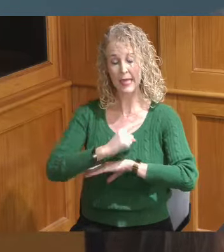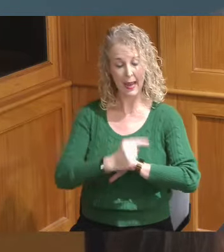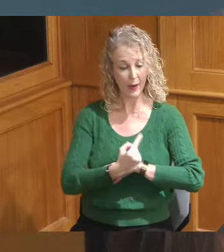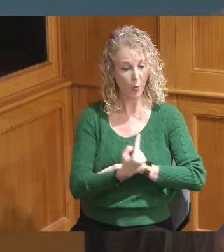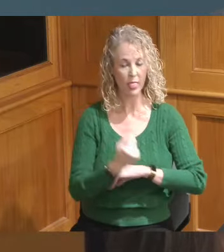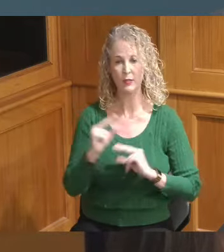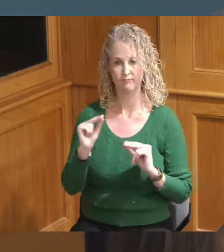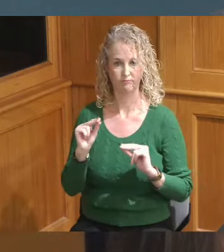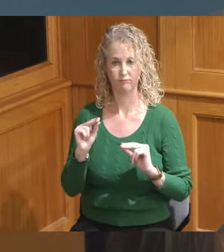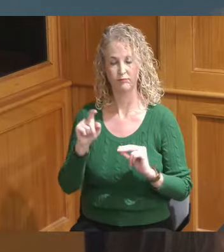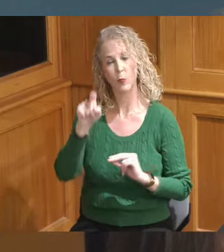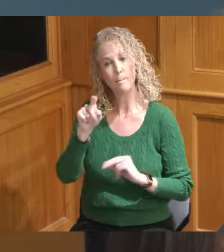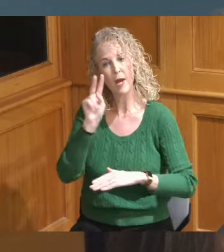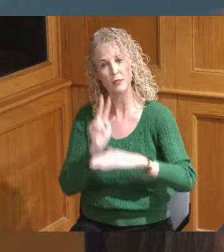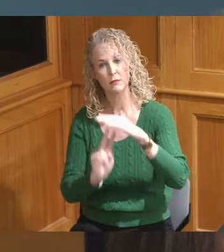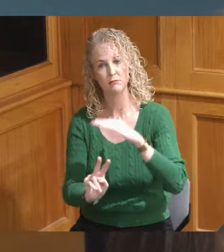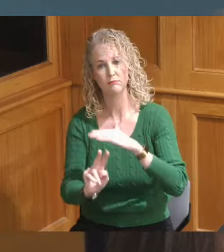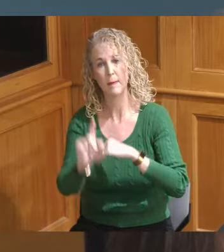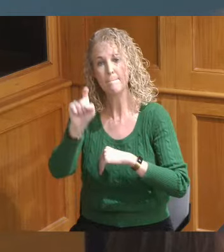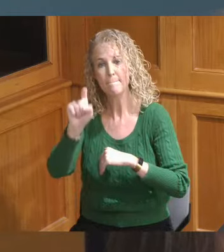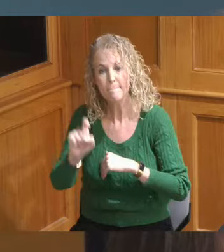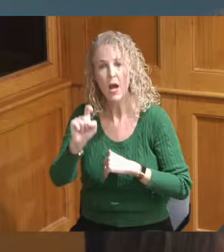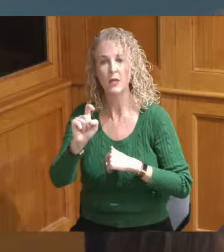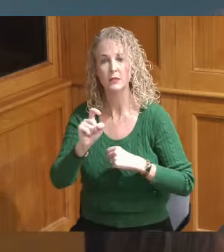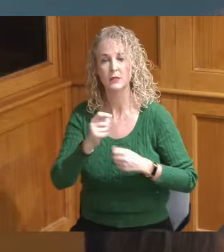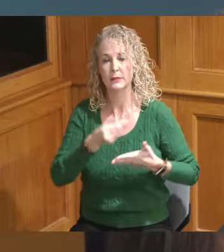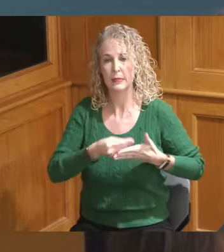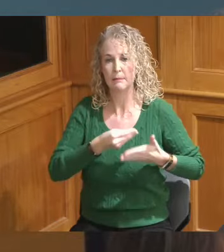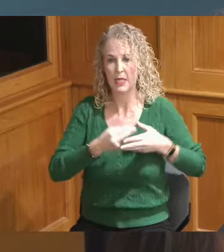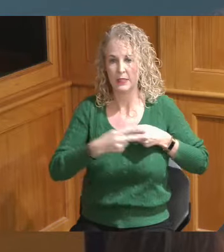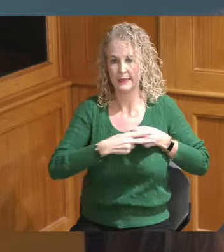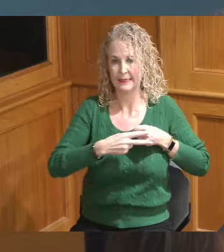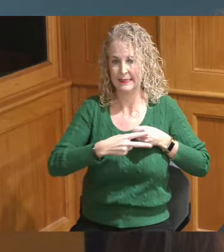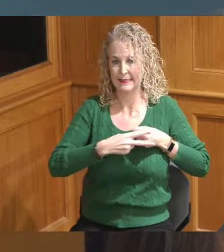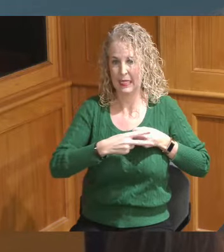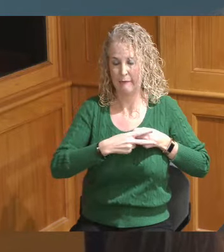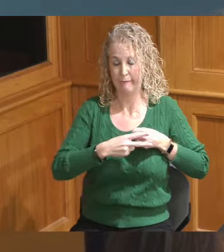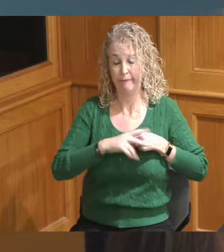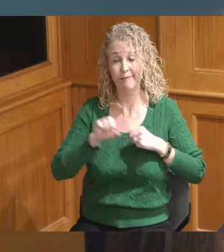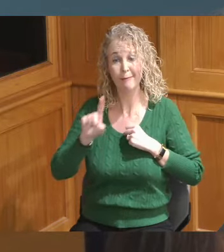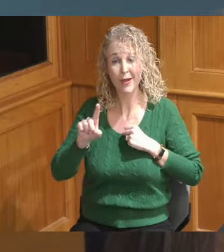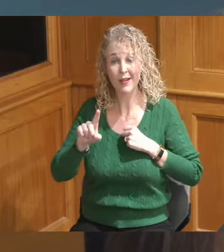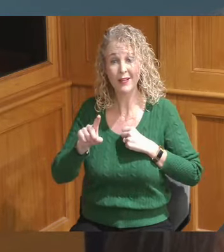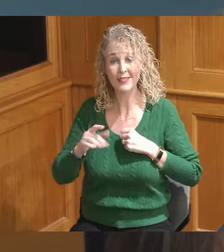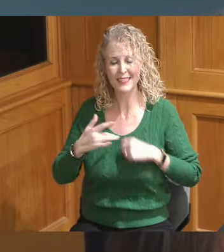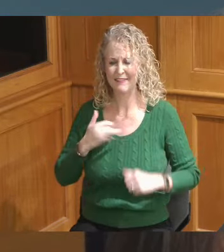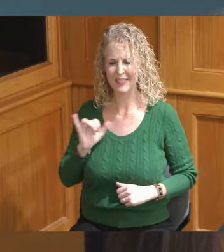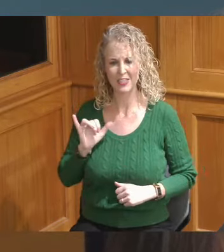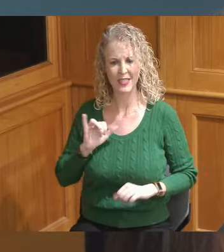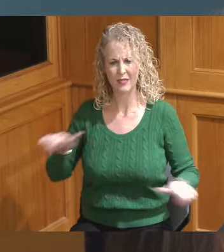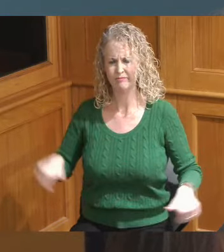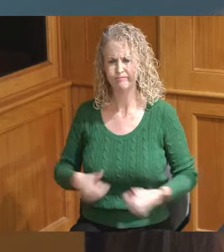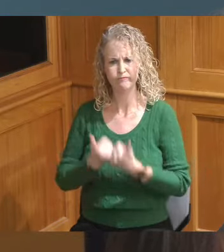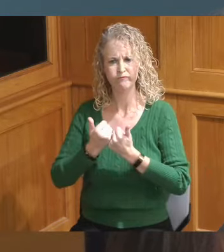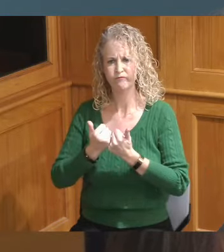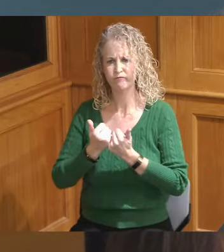look ahead and have a reserve and plan ahead. But it's really hard in these times. We do not have